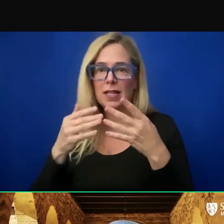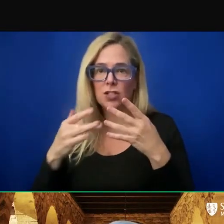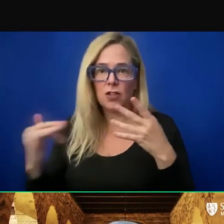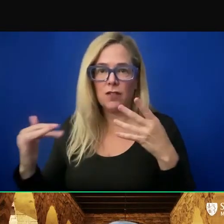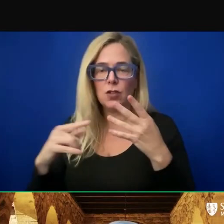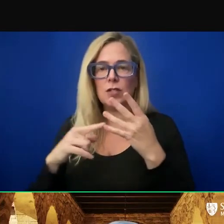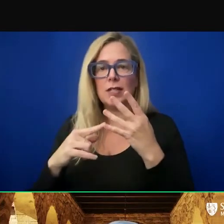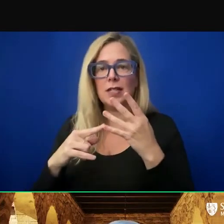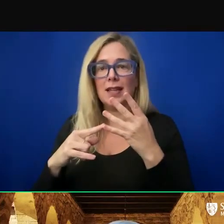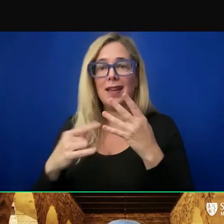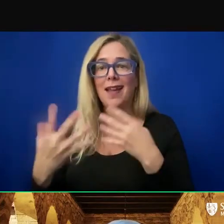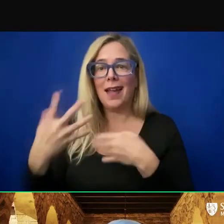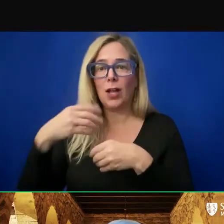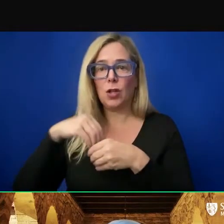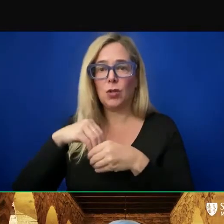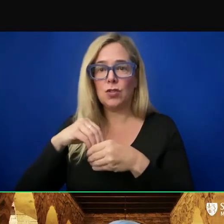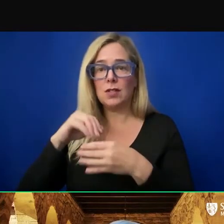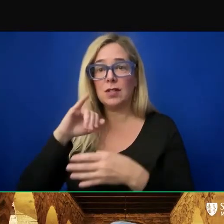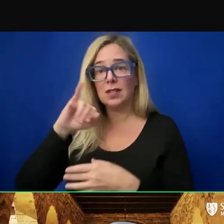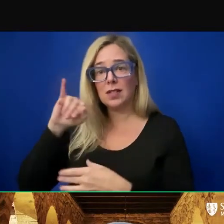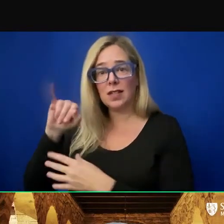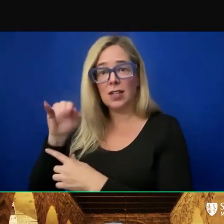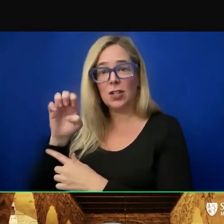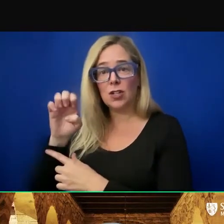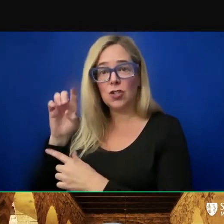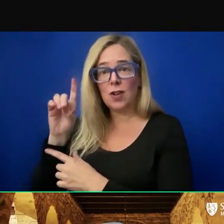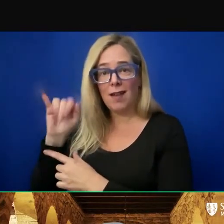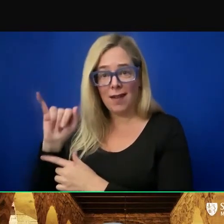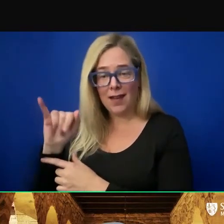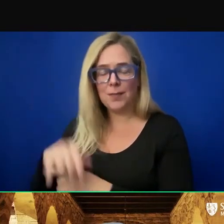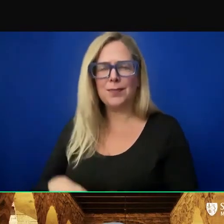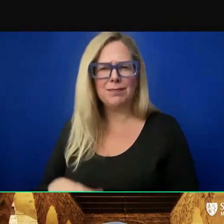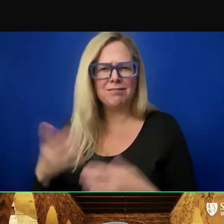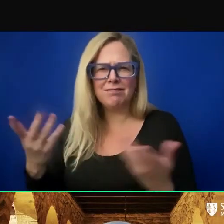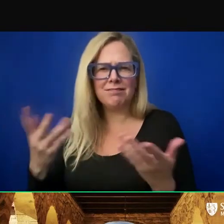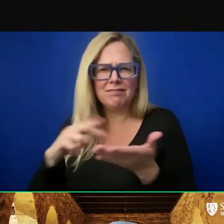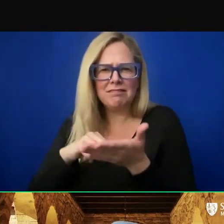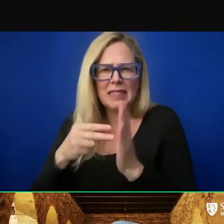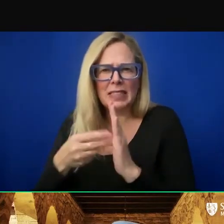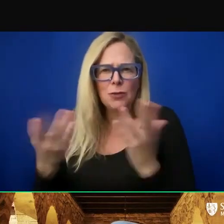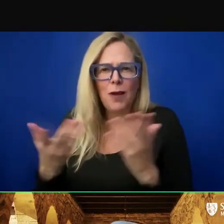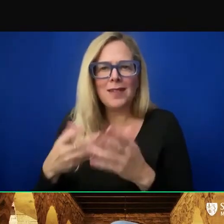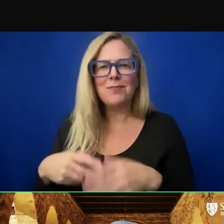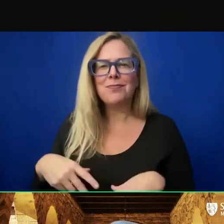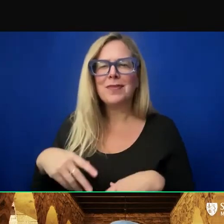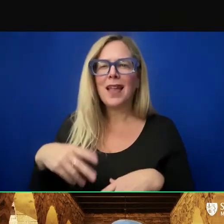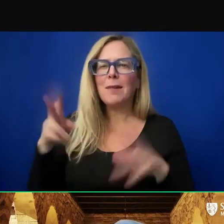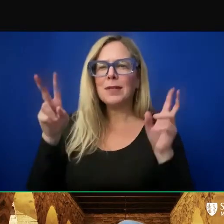What is JEDI? I'm gonna read a few phrases here and there to help you make sure that